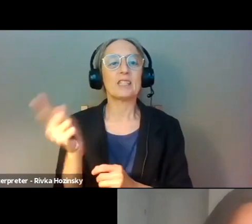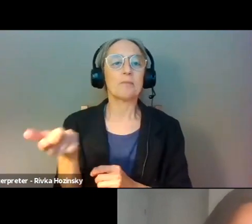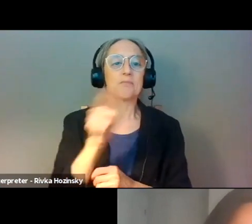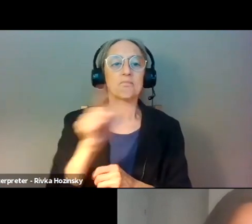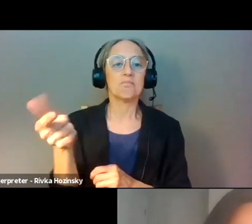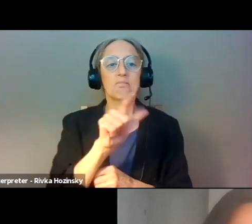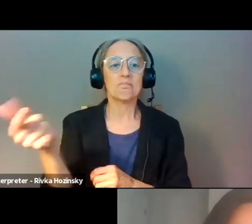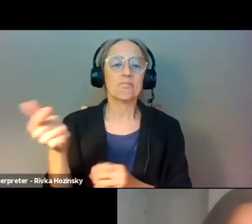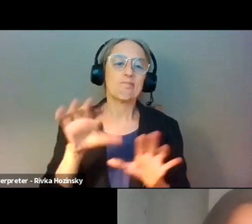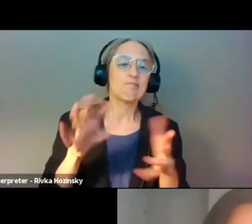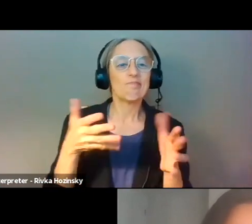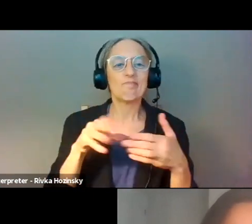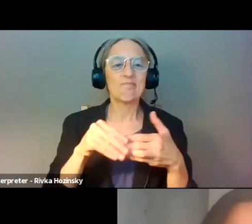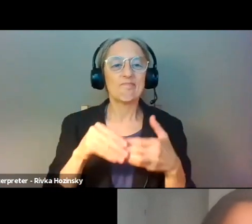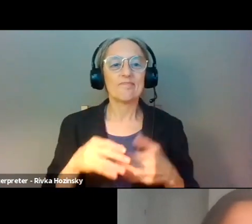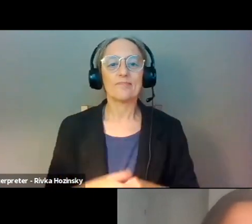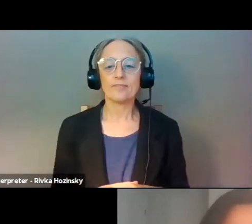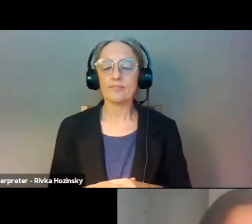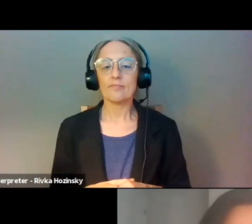And so, you know, I think that generally